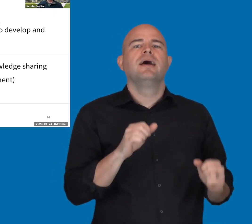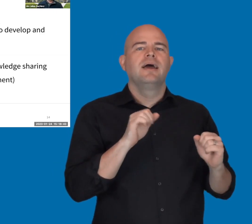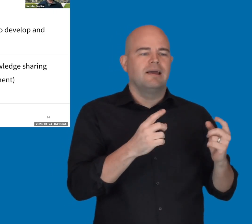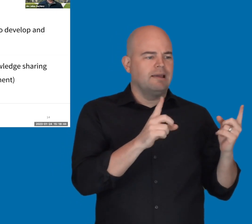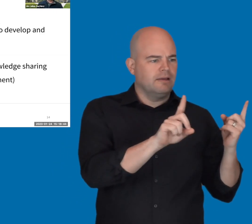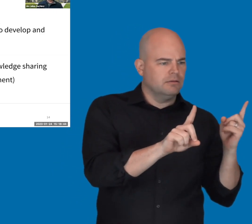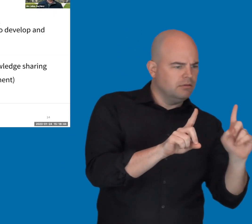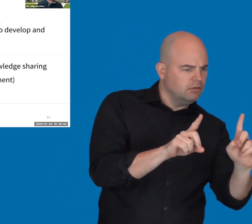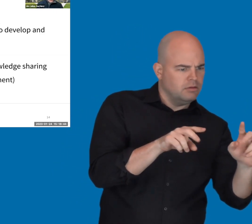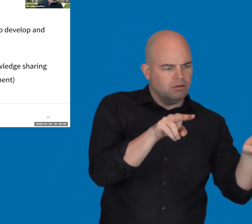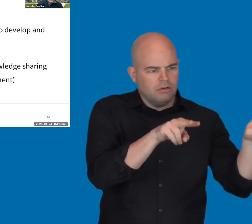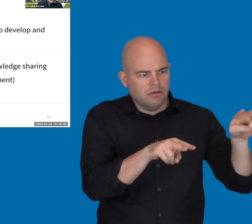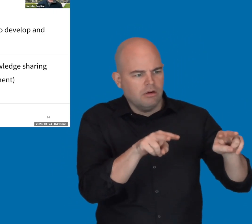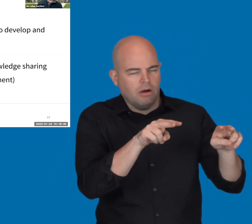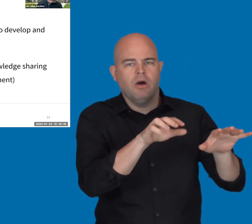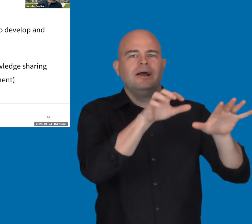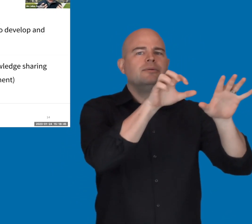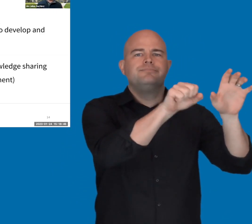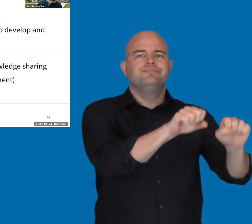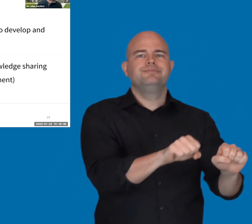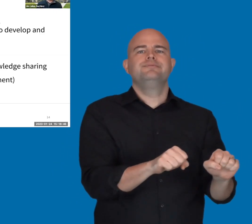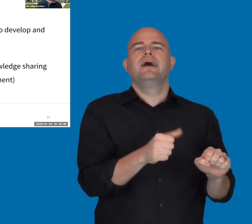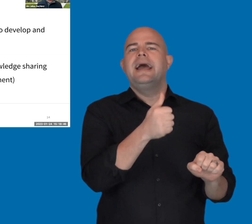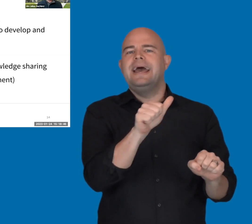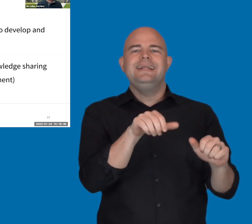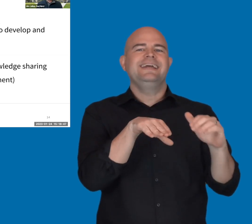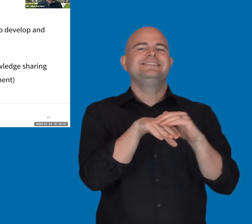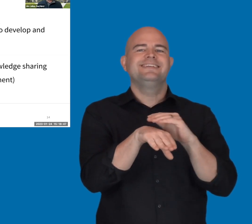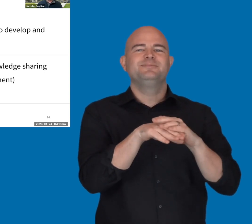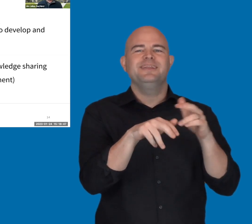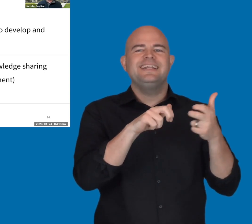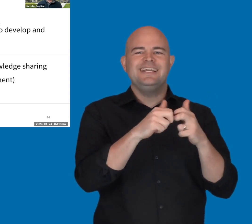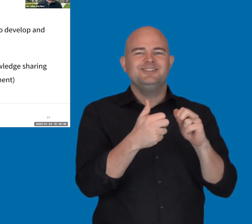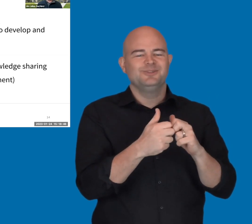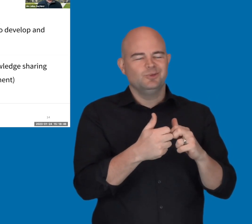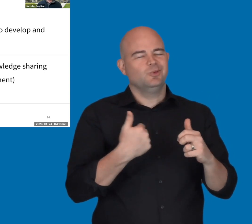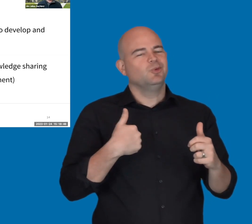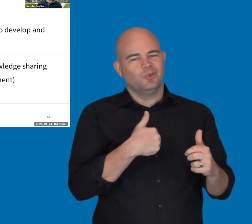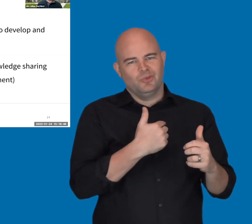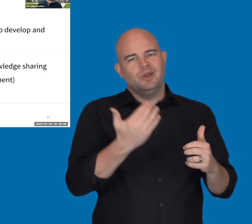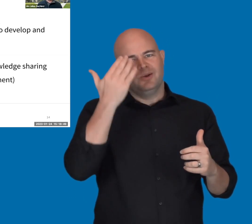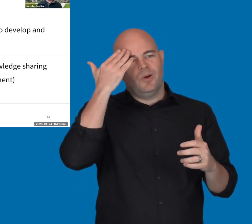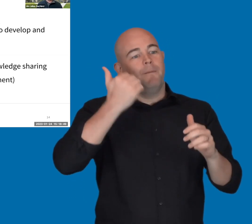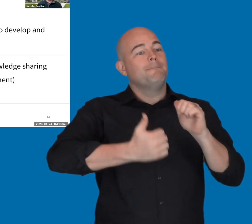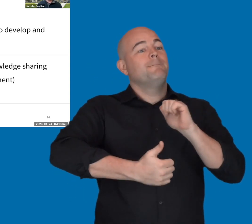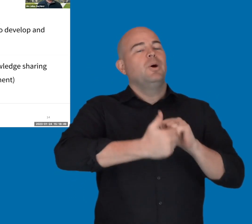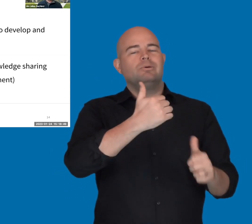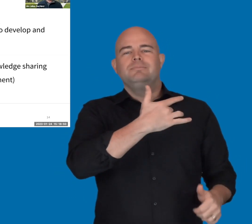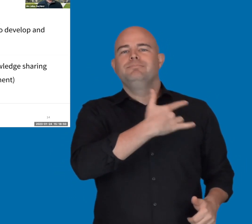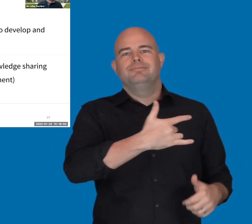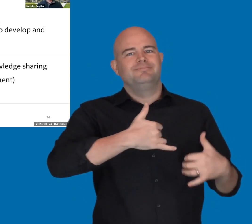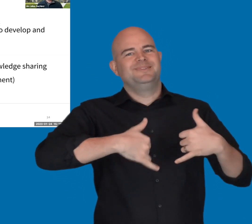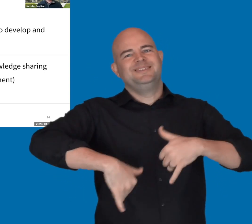implementing tools, having faculty use those in the right ways to make sure they're accessible. And so those departmental connections are also